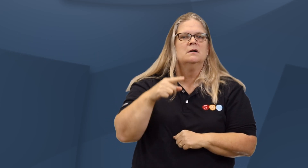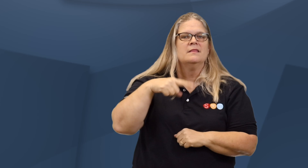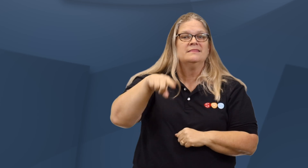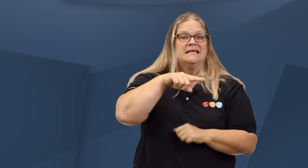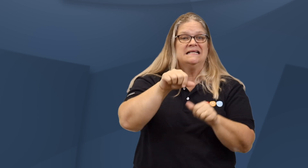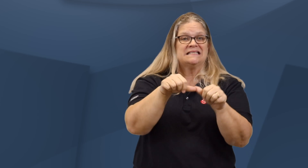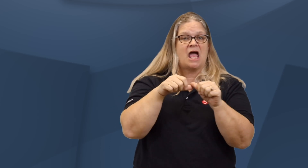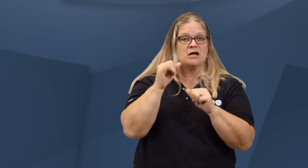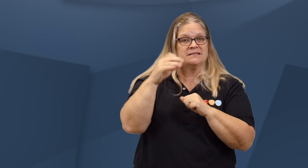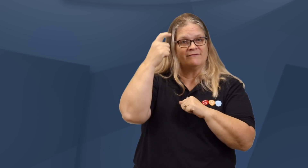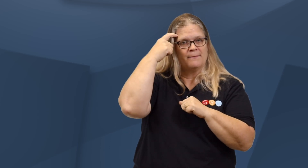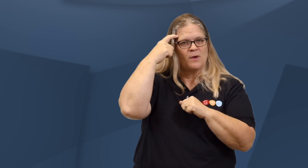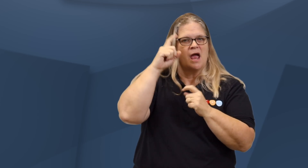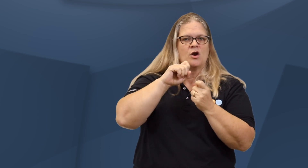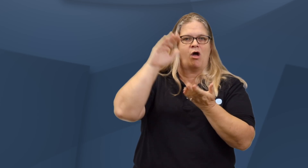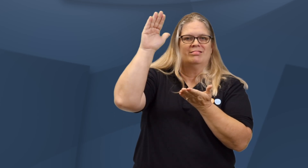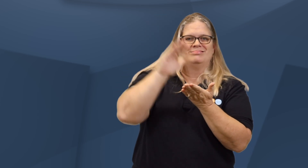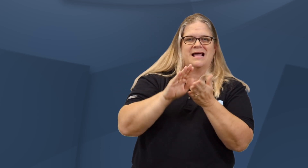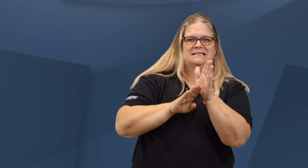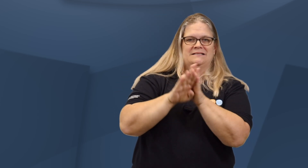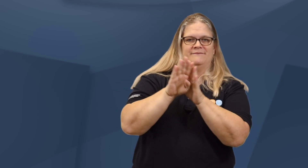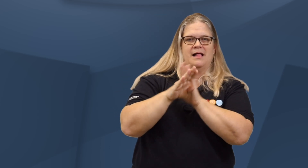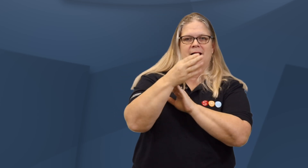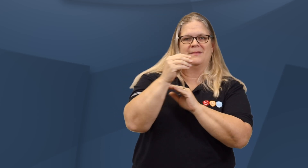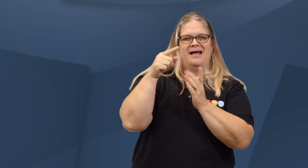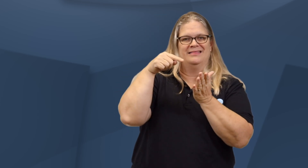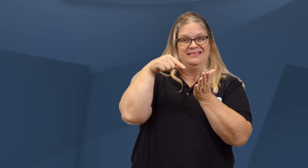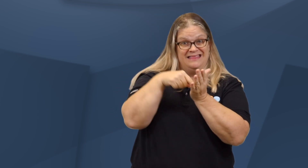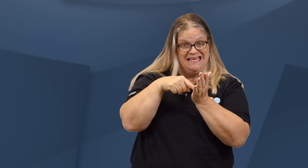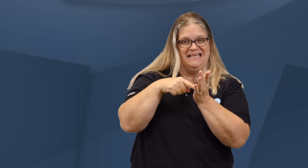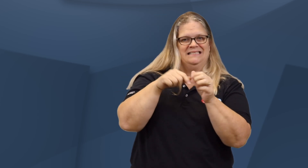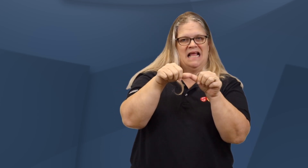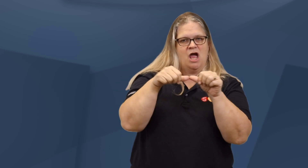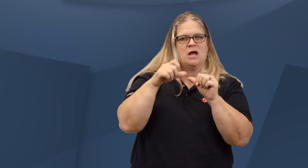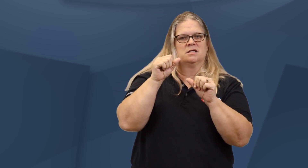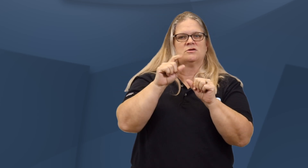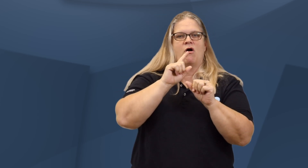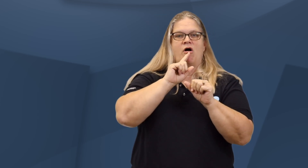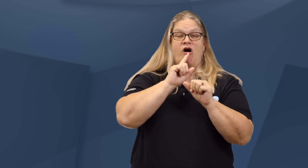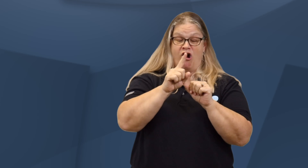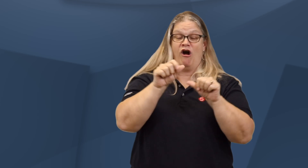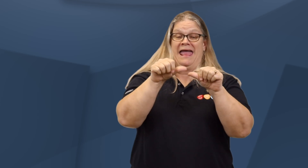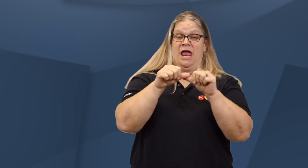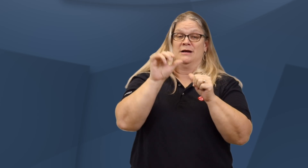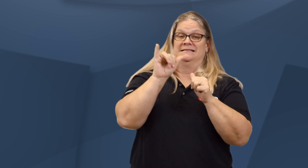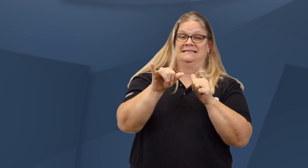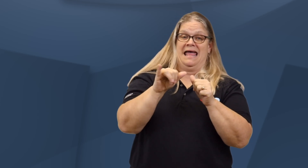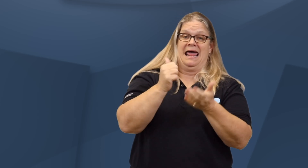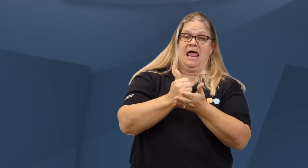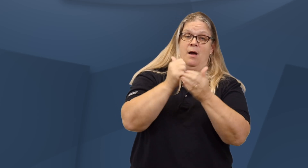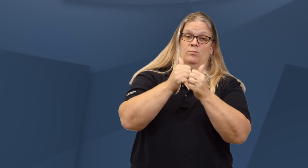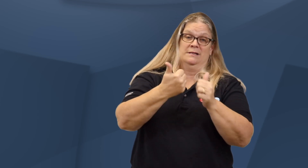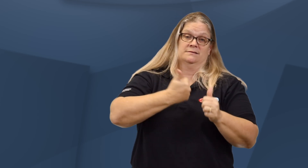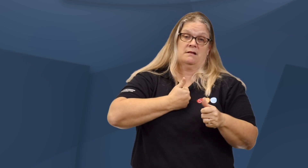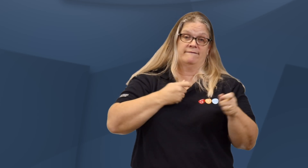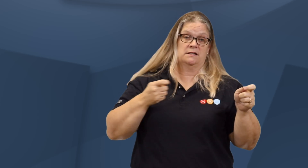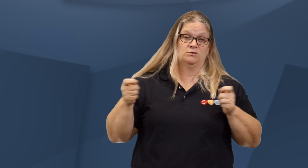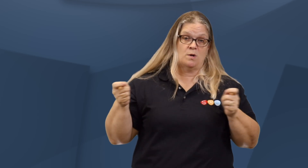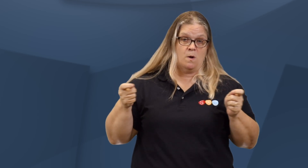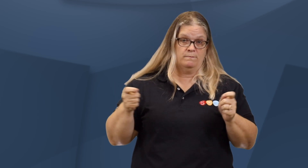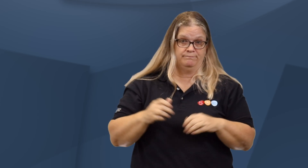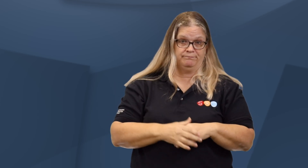These areas of the brain are less developed, and these are the areas that help with self-control.